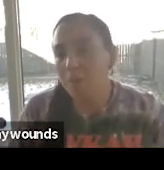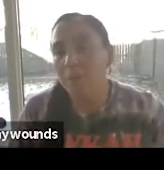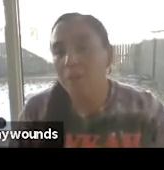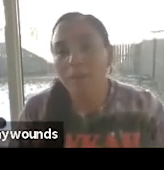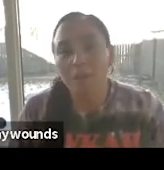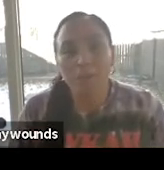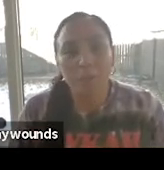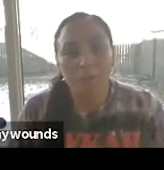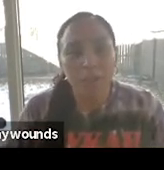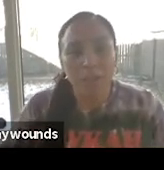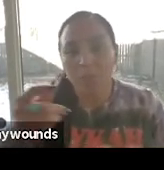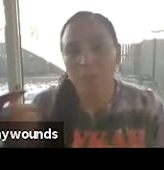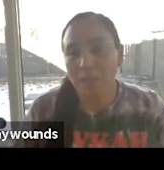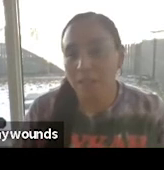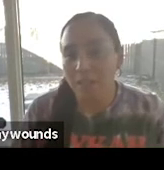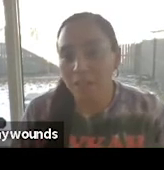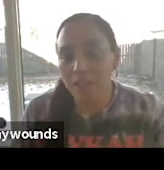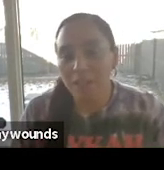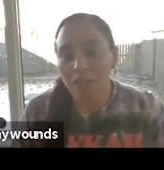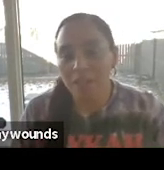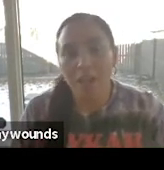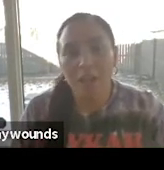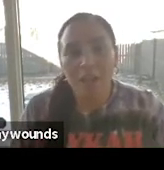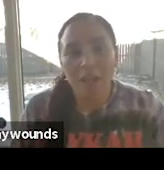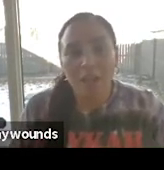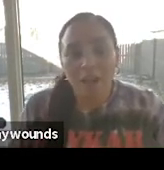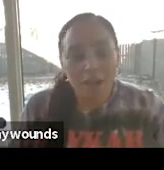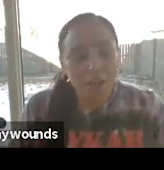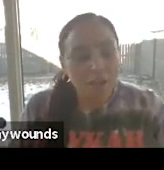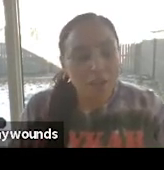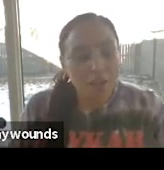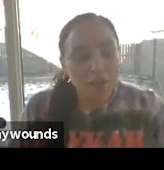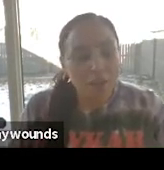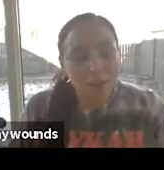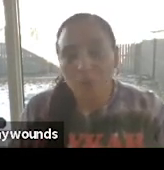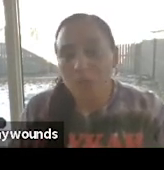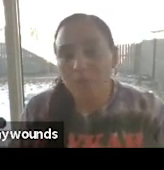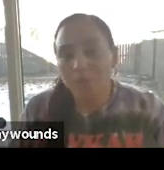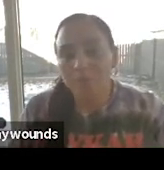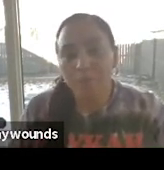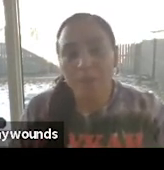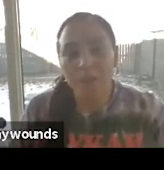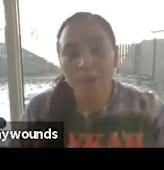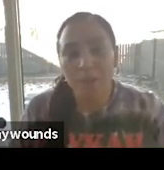like what I'm hearing from each presentation is that I think the most important thing